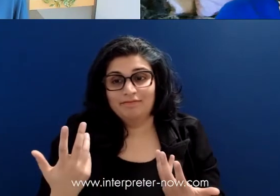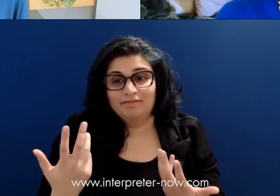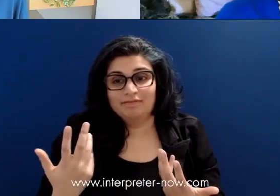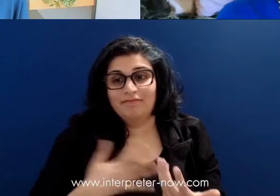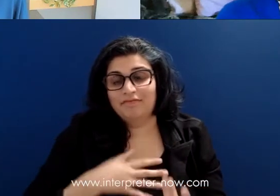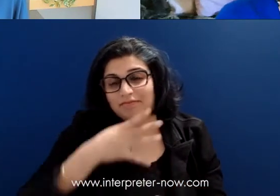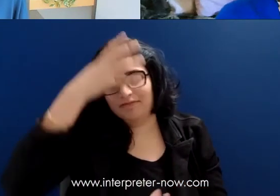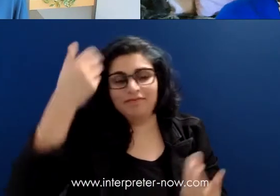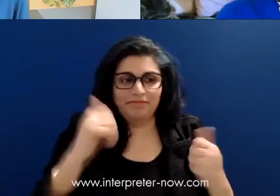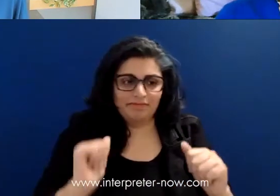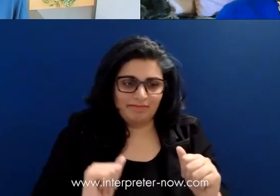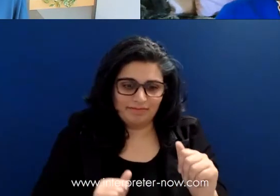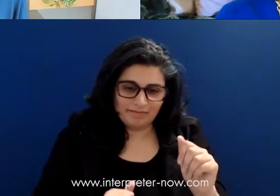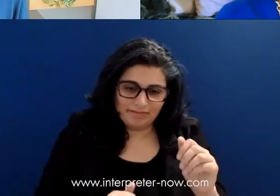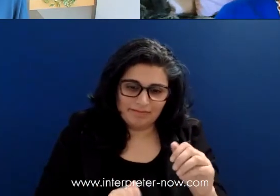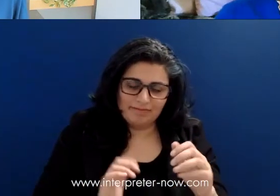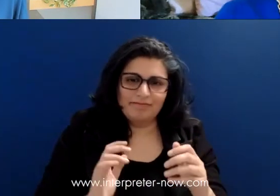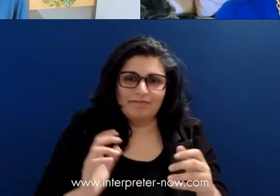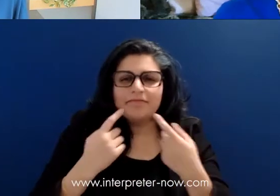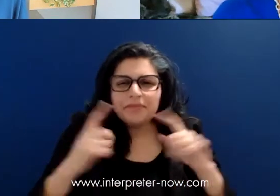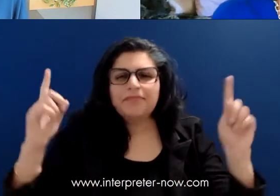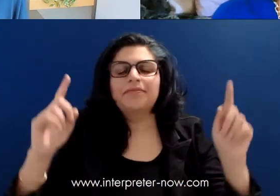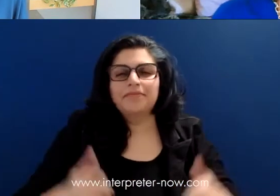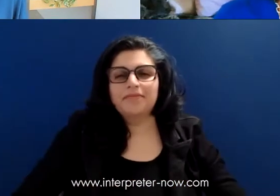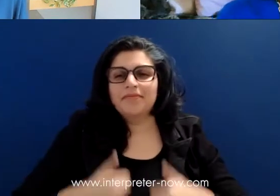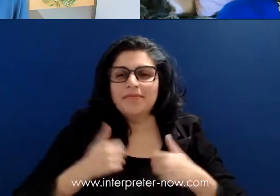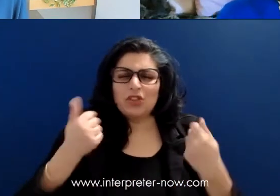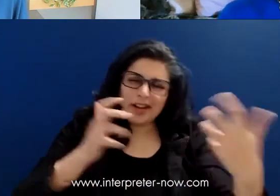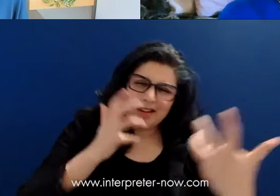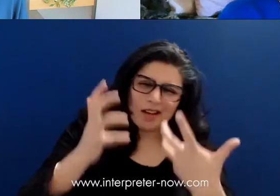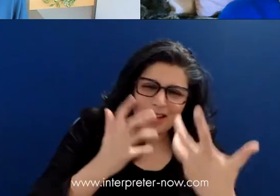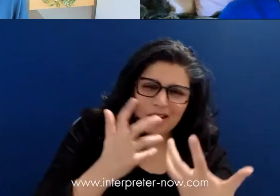lives, looking to adjust, fit in, and raise their children as well as possible with the